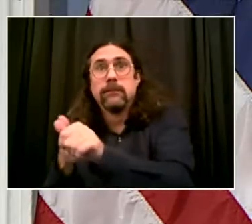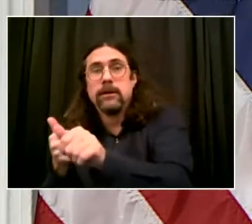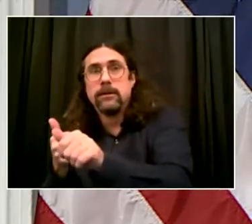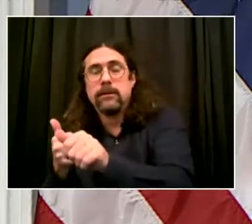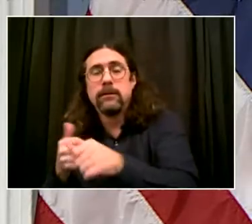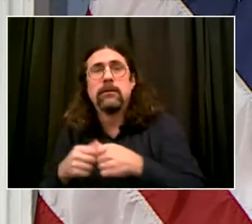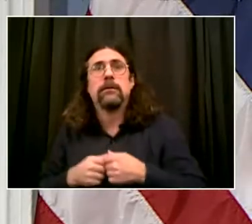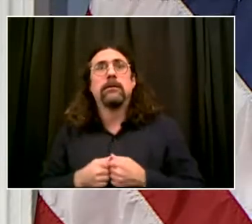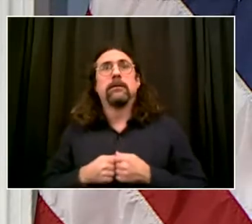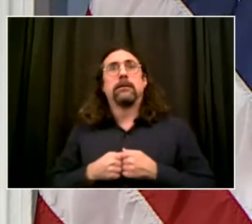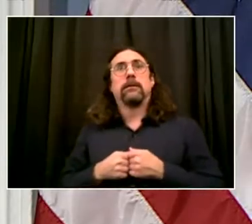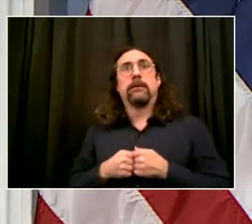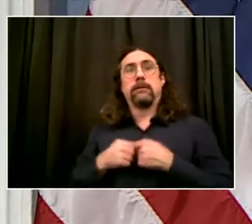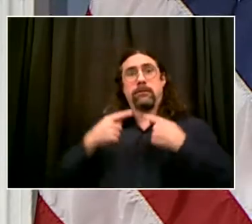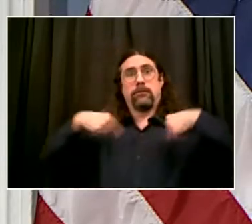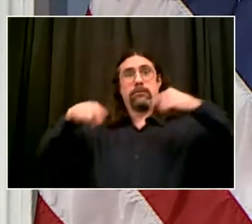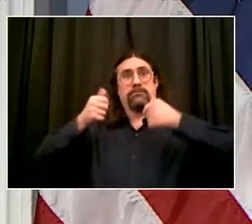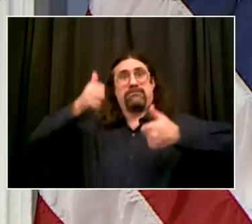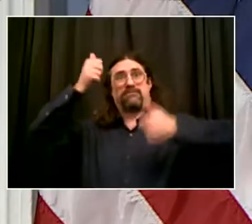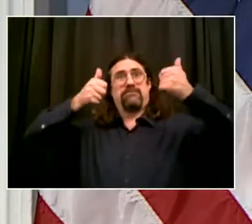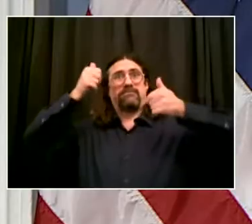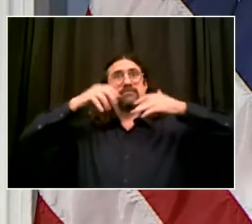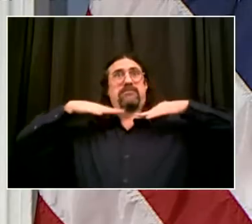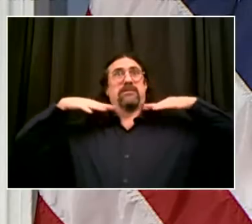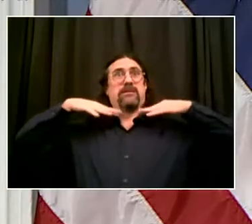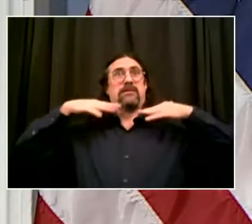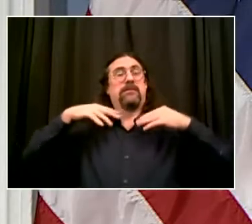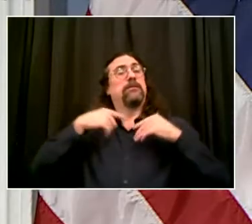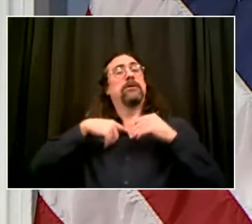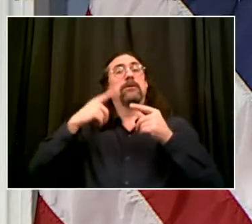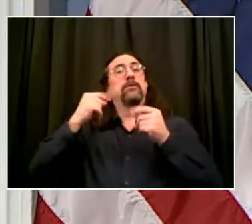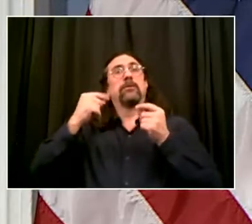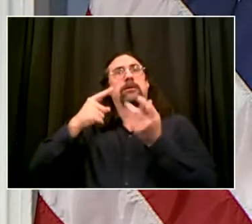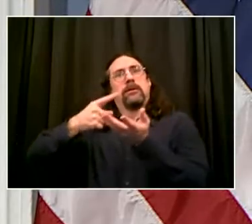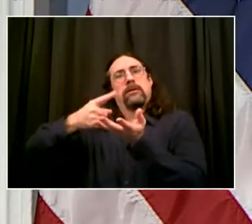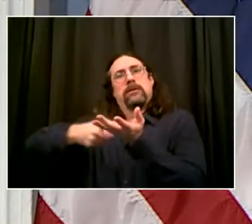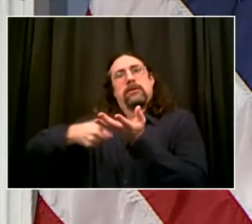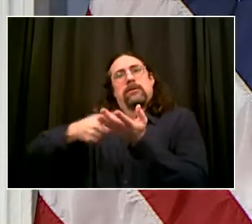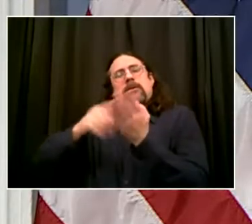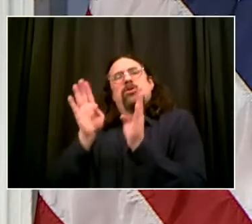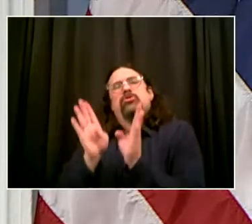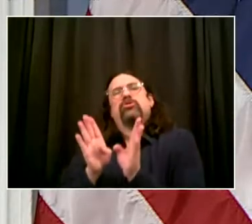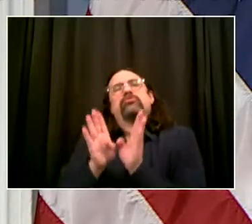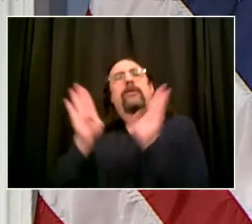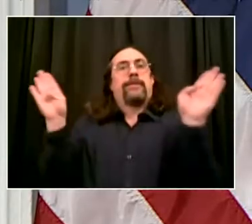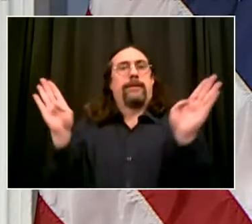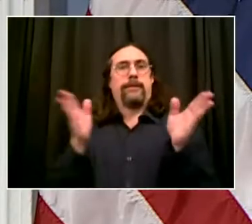OF UNDERSTANDING THAT, WHAT WE ARE TALKING ABOUT, WHAT IS THE MACRO, UNIVERSAL PLAN FOR THE DEPARTMENT T F O EDEDUCATIOIO, NCITY OF NEW YORK AS